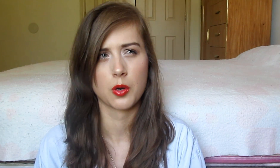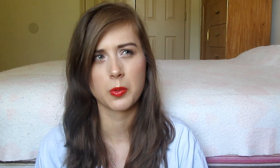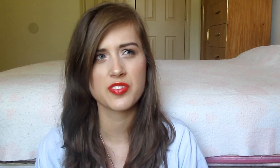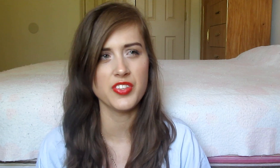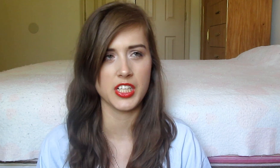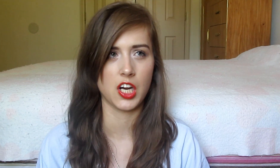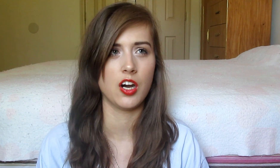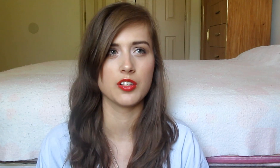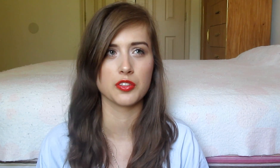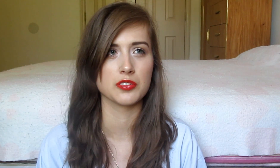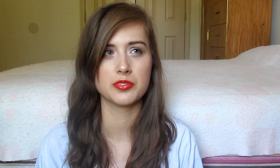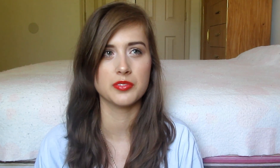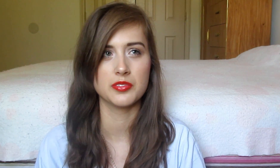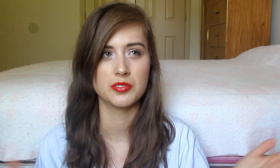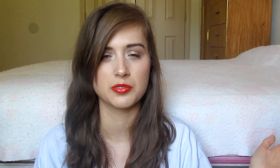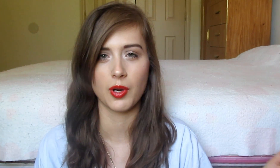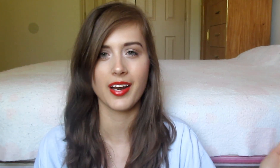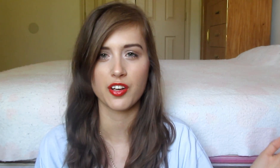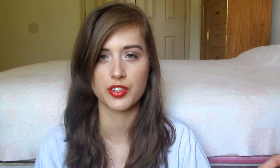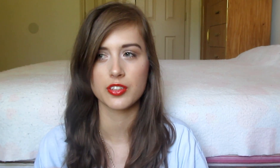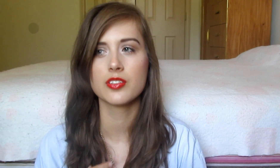Or with VidCon or whatever.